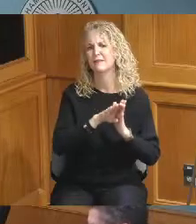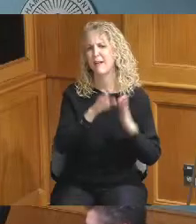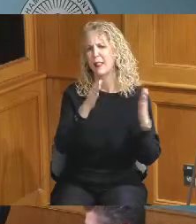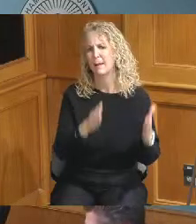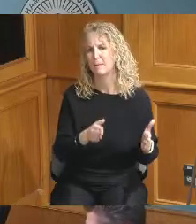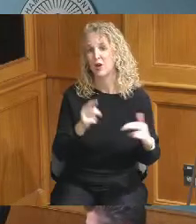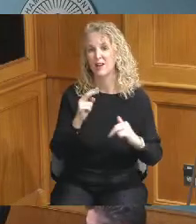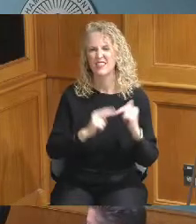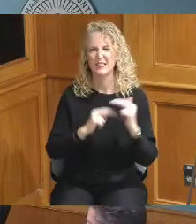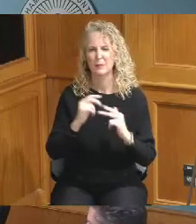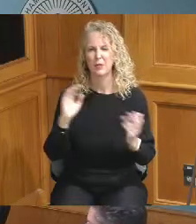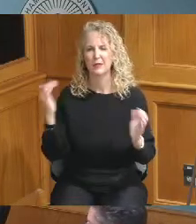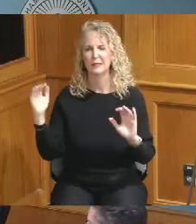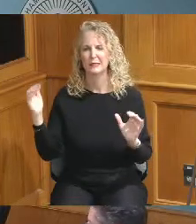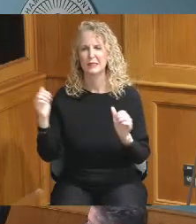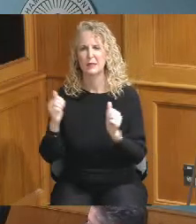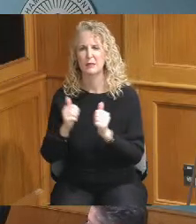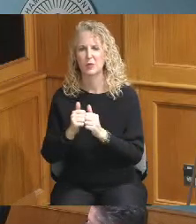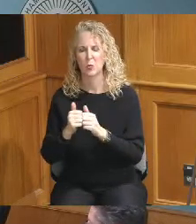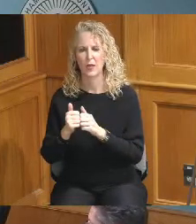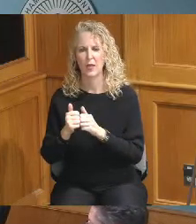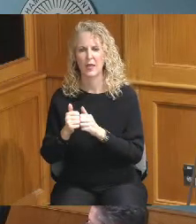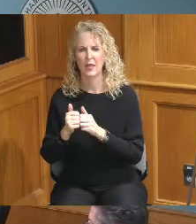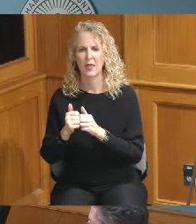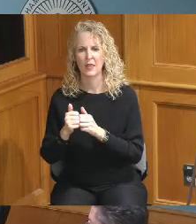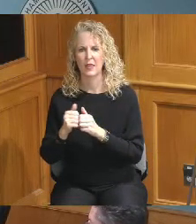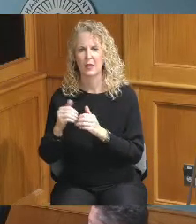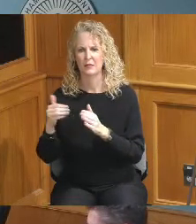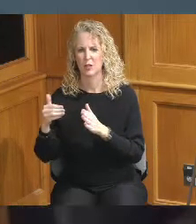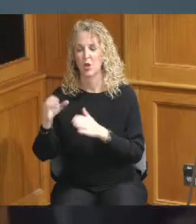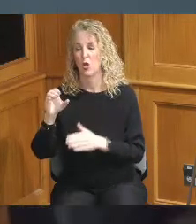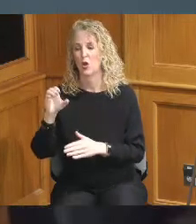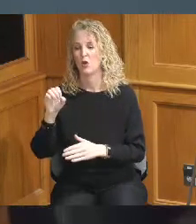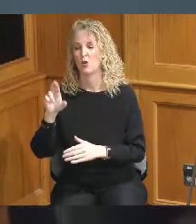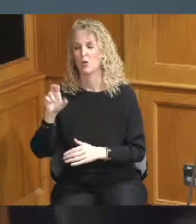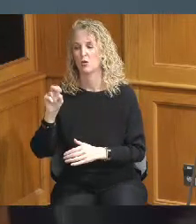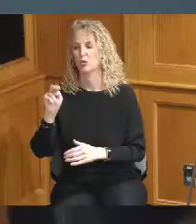looks similar to the foreigners building is this the same who's the developer on this